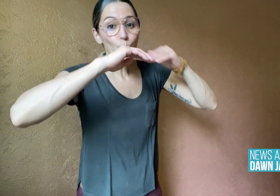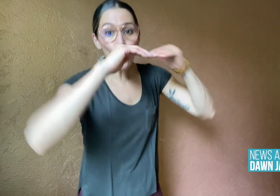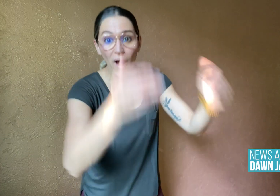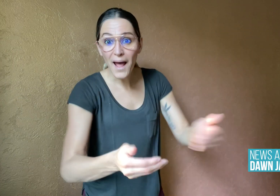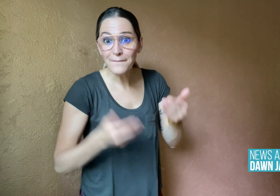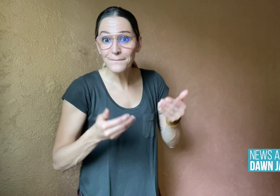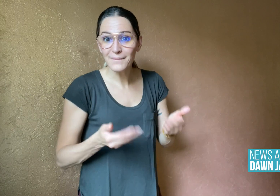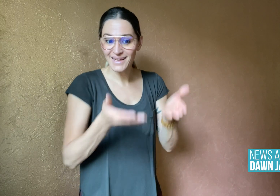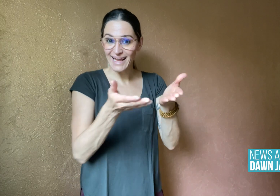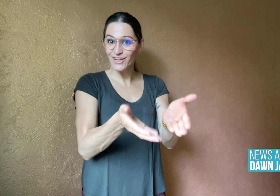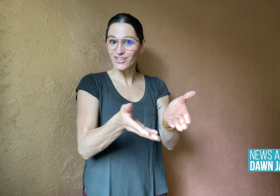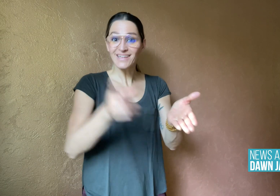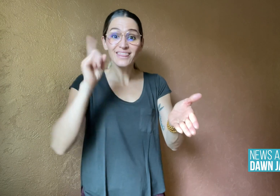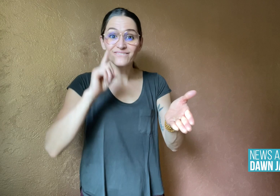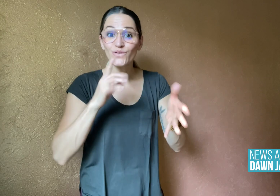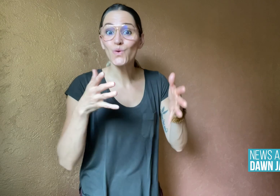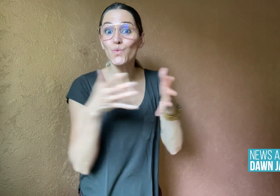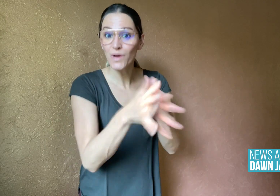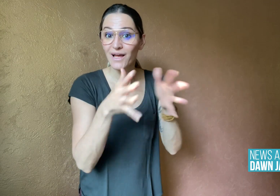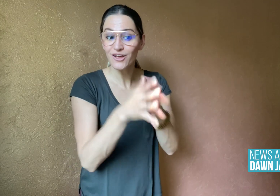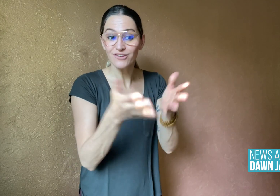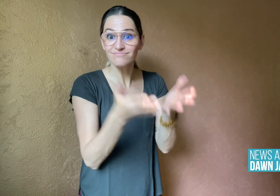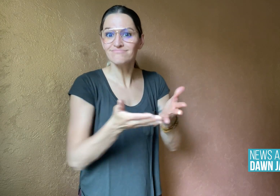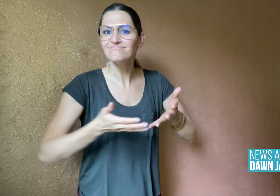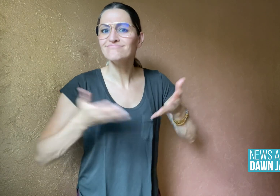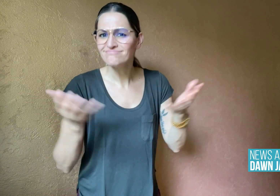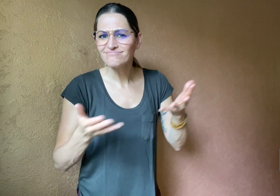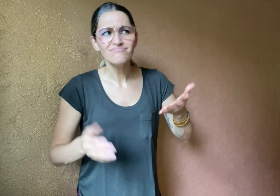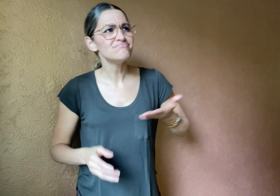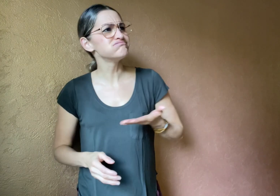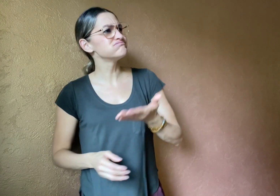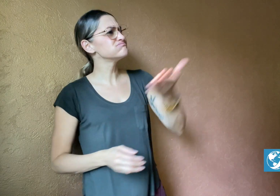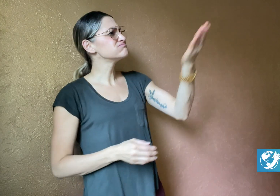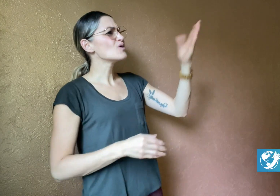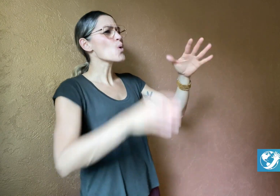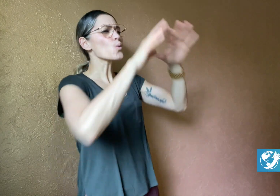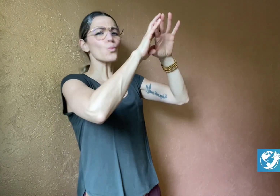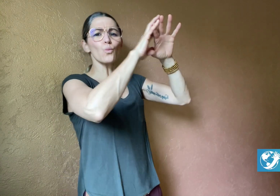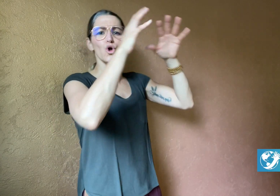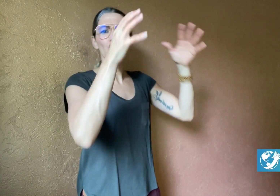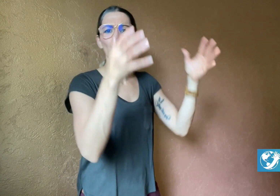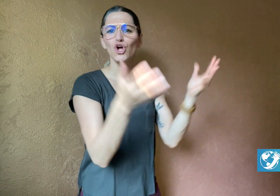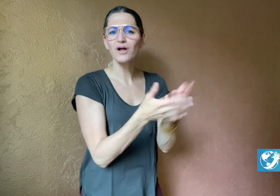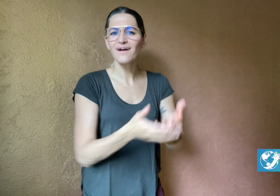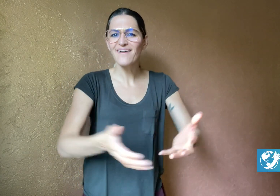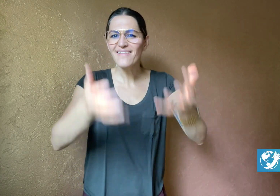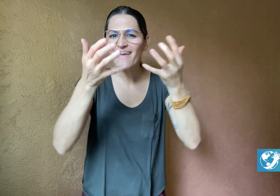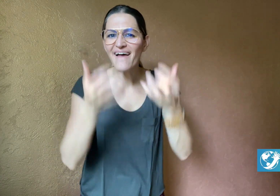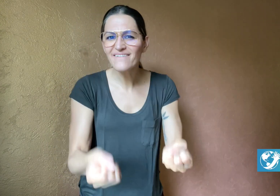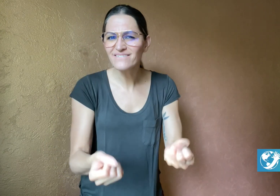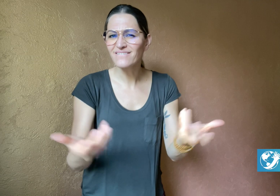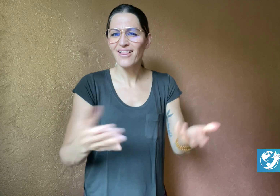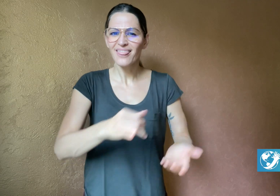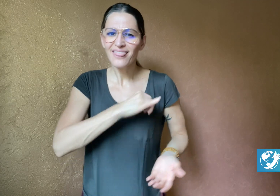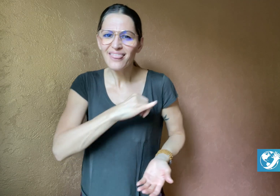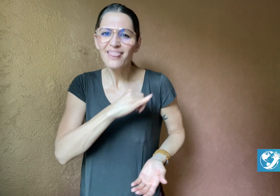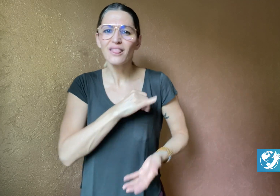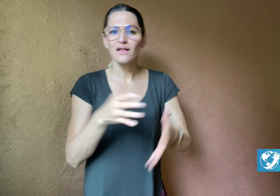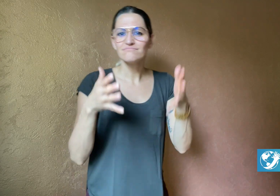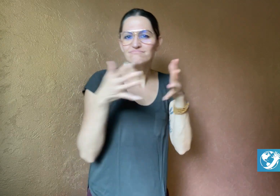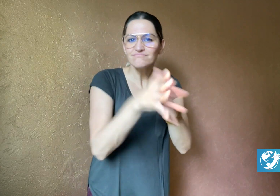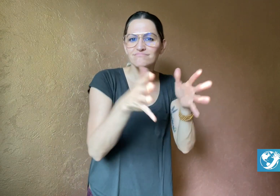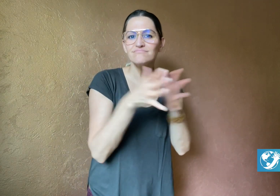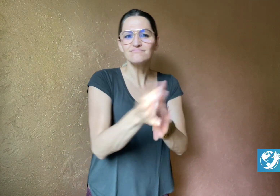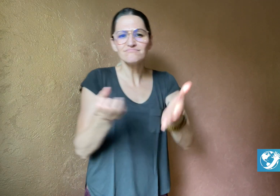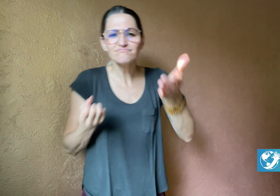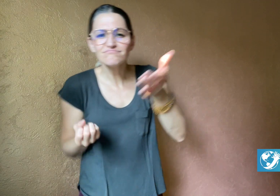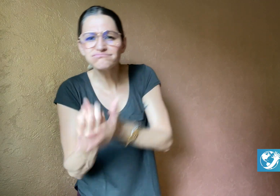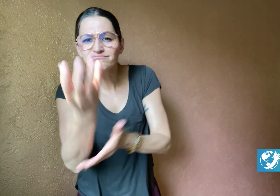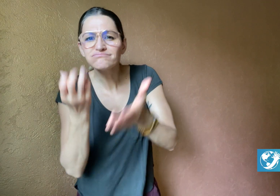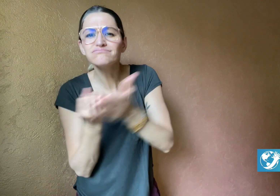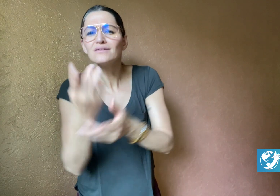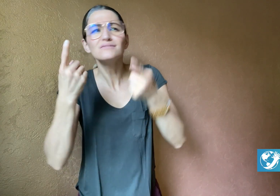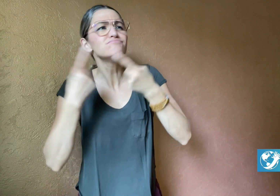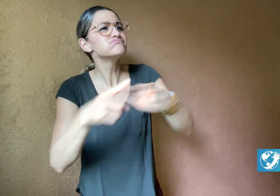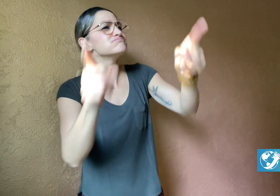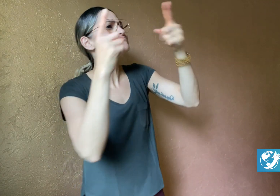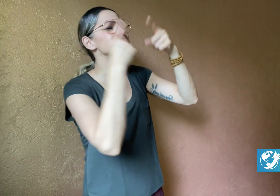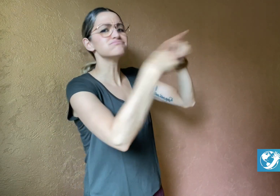Welcome to DeafWire where we share interesting news stories